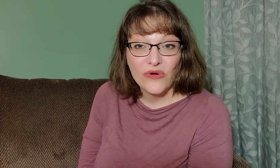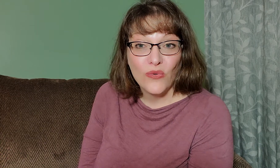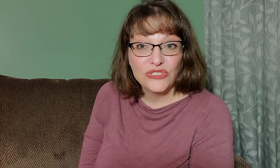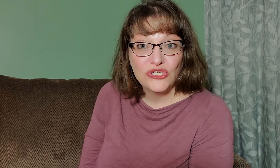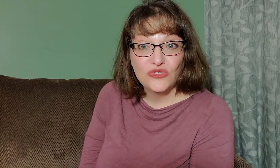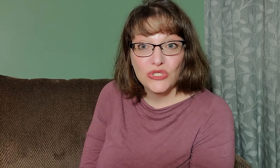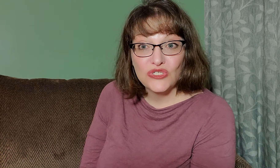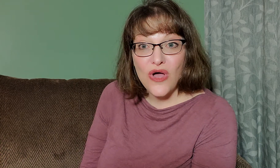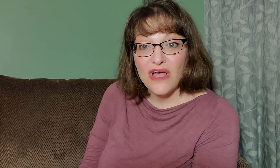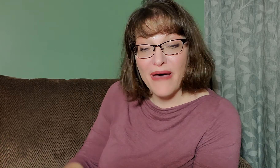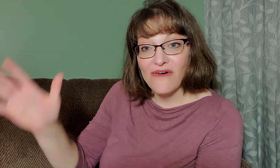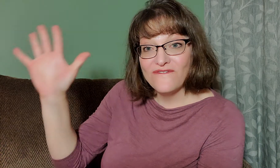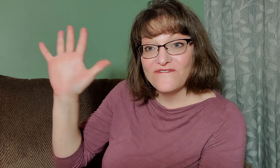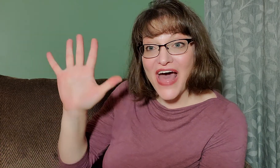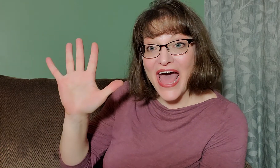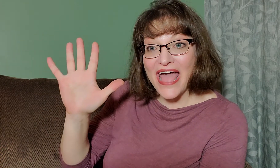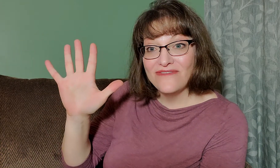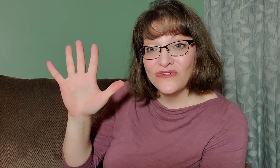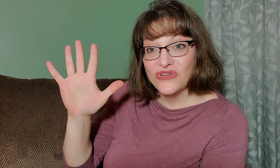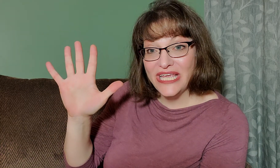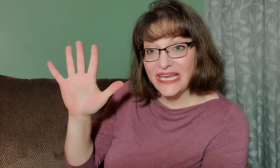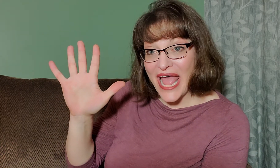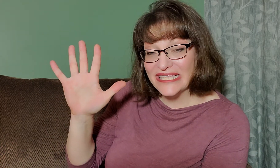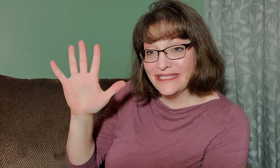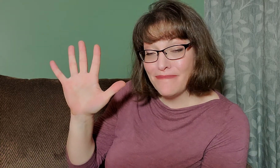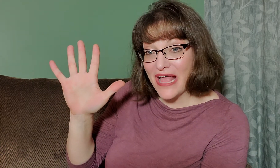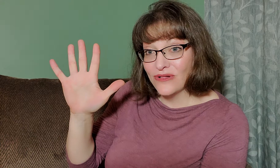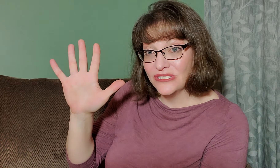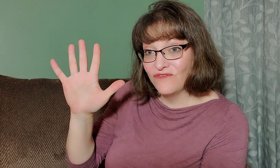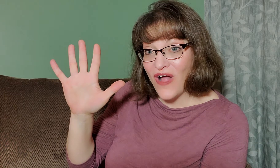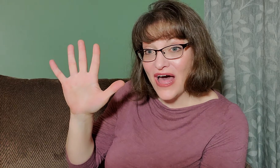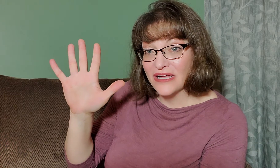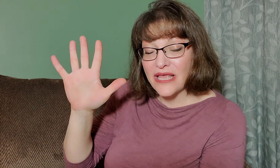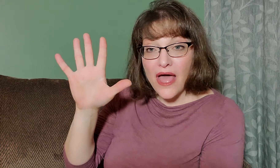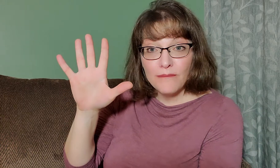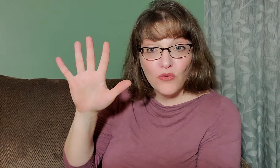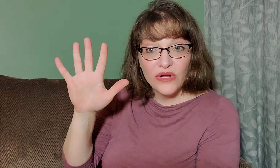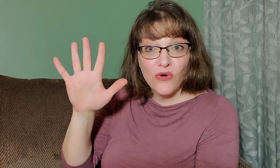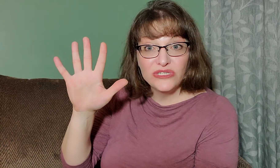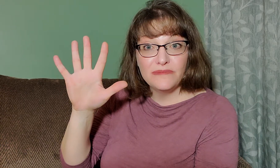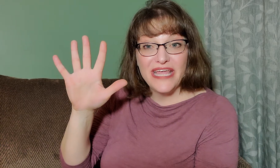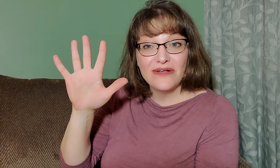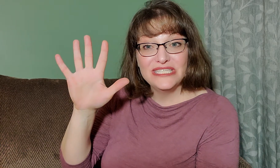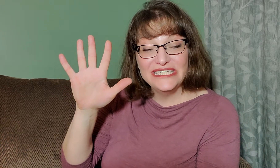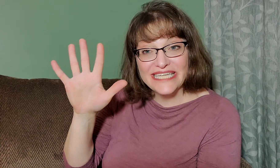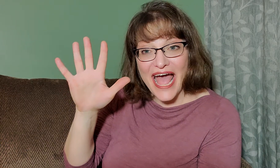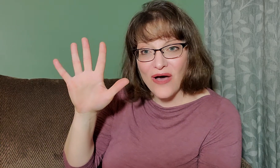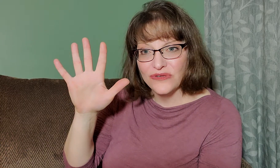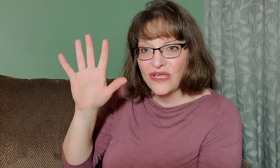going to do a song about five green and speckled frogs. But we're going to be counting down.